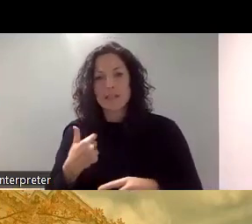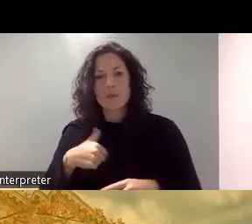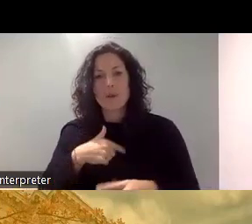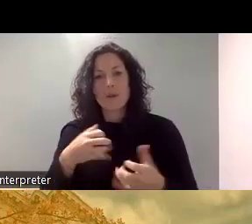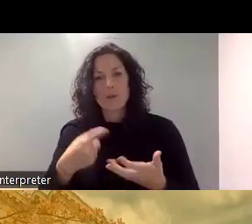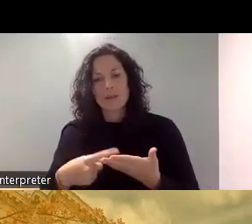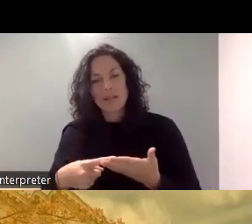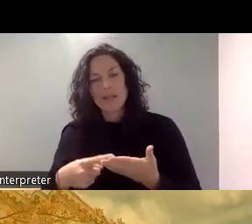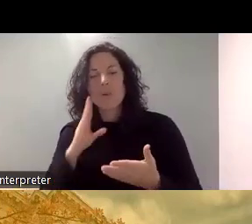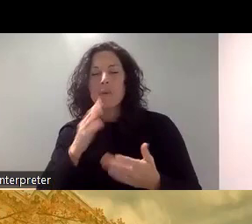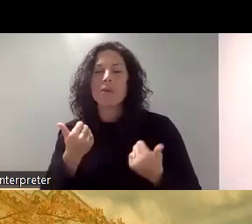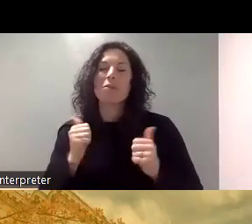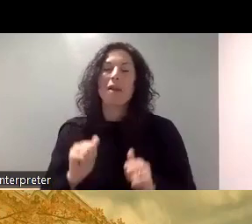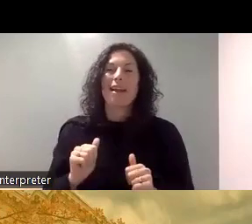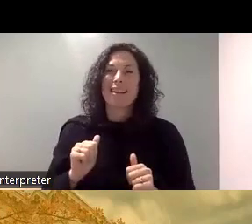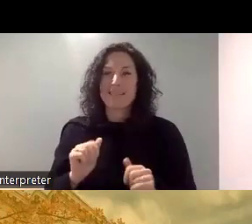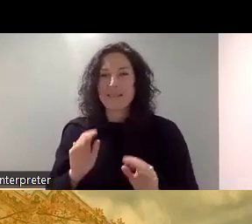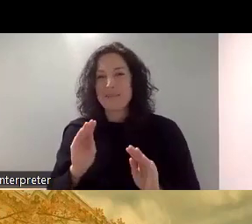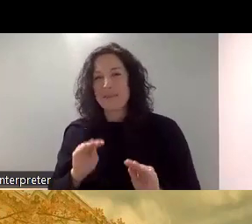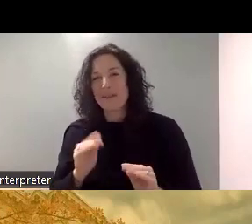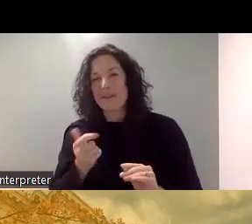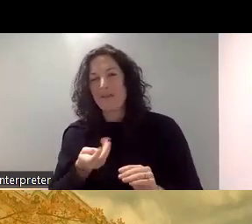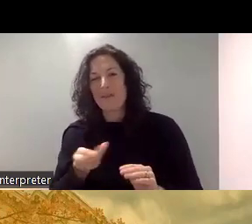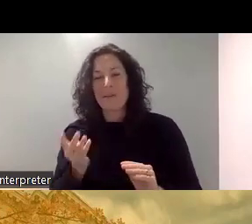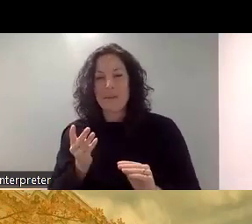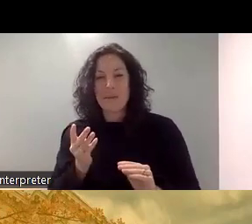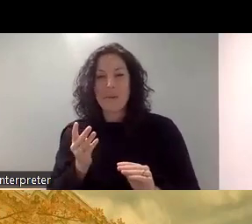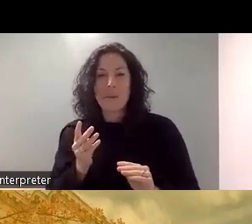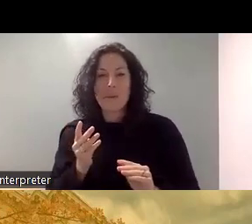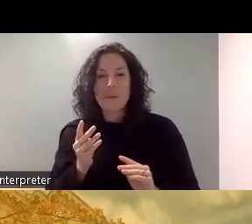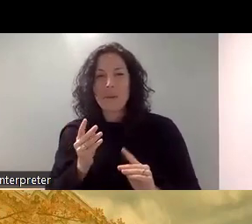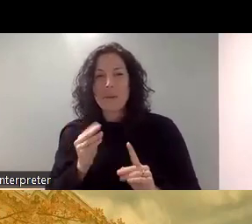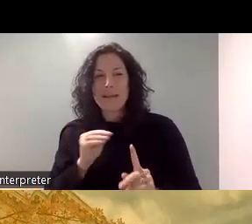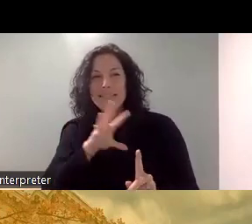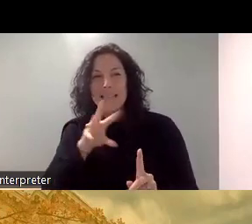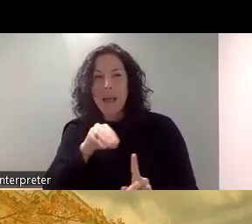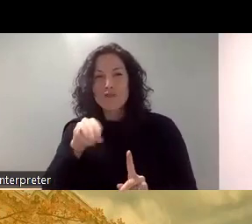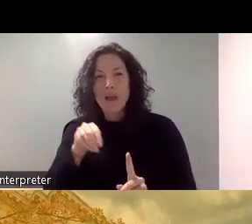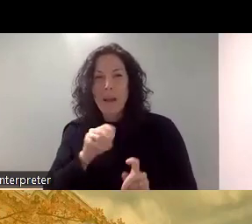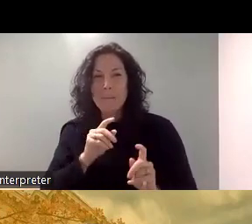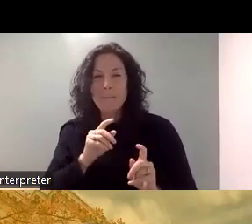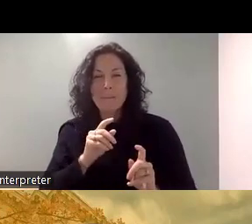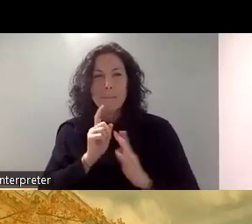We'll try to put in a few vignettes from our own institution as we go through here,